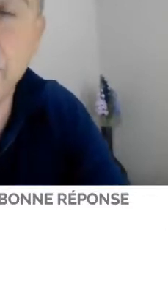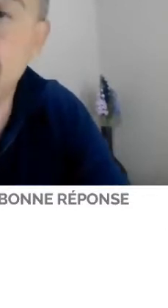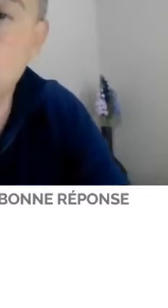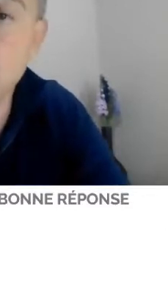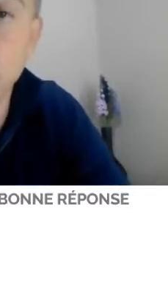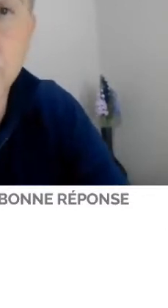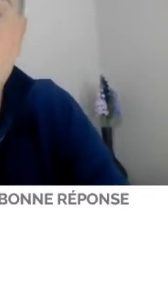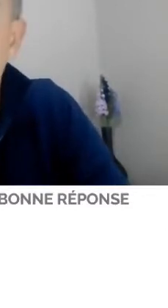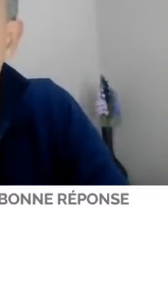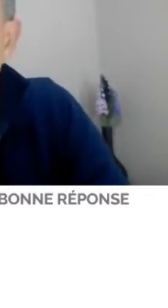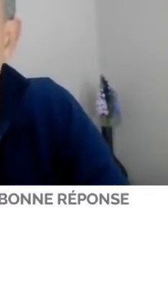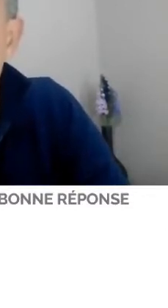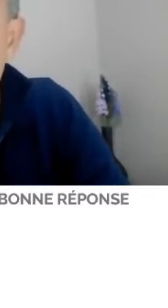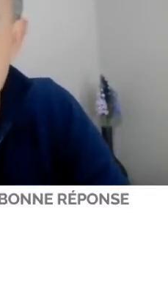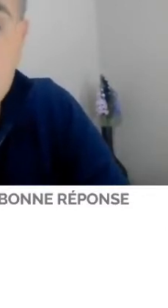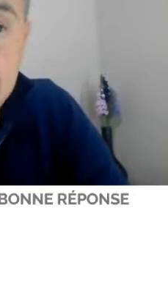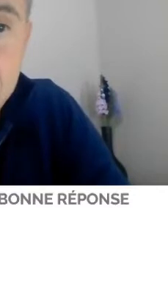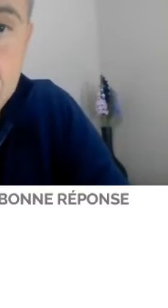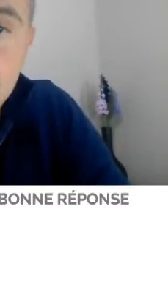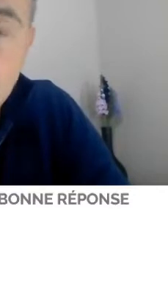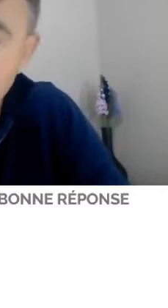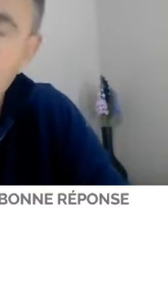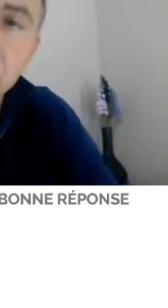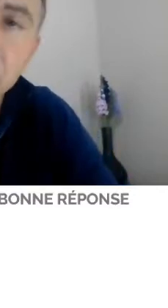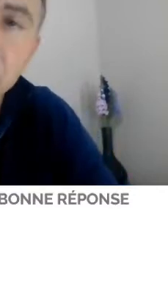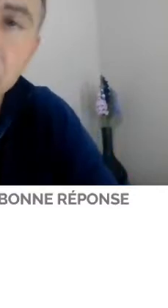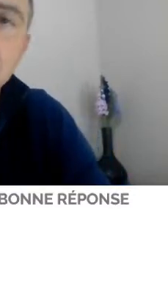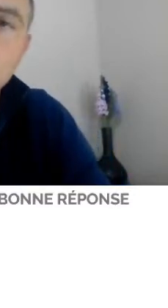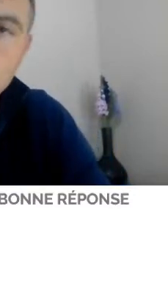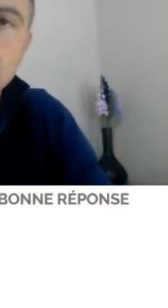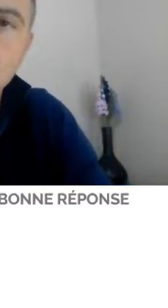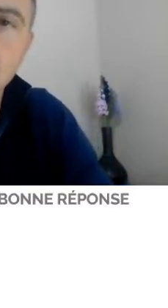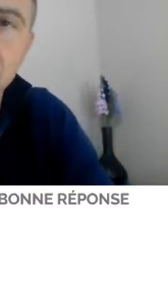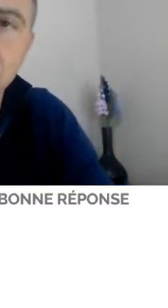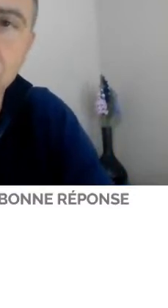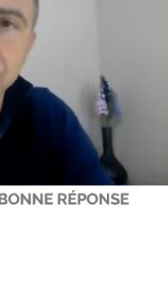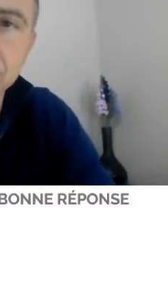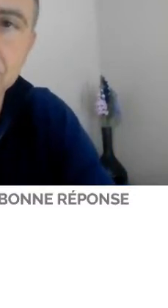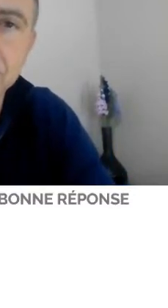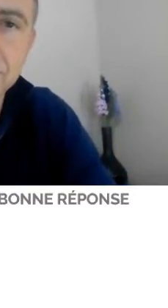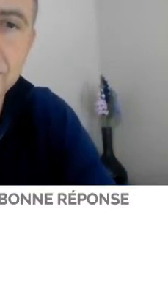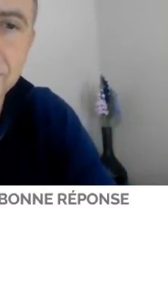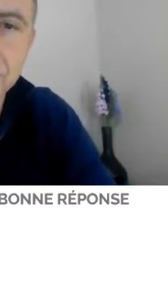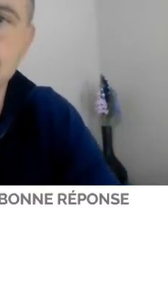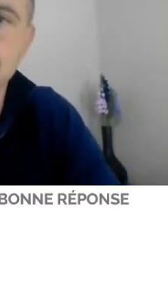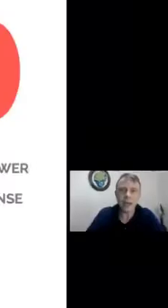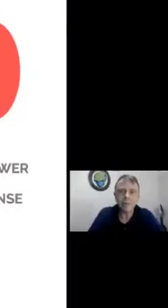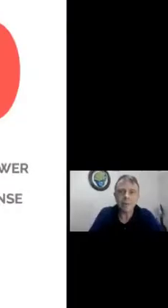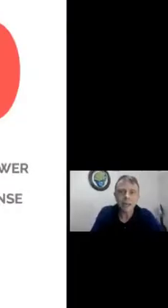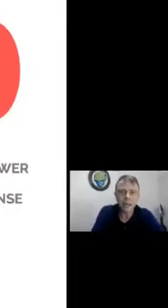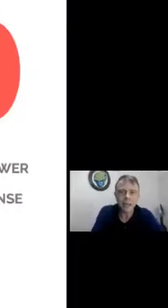income sport the correct answer is yes and most people got that right okay next slide